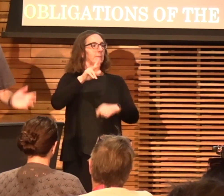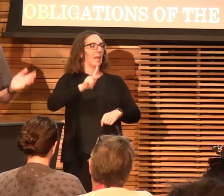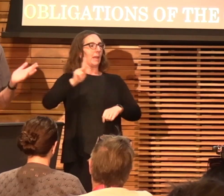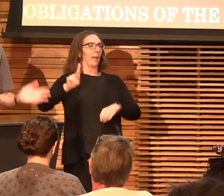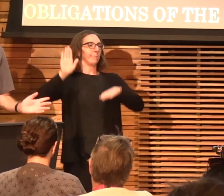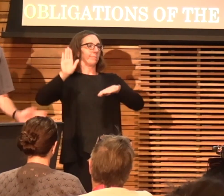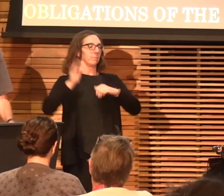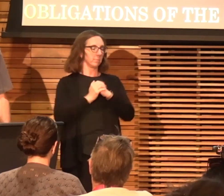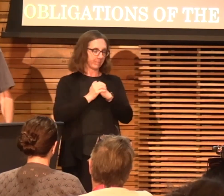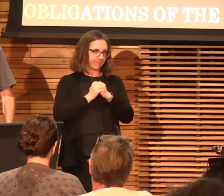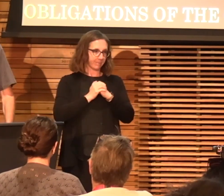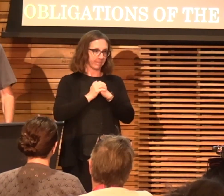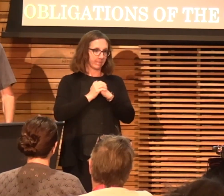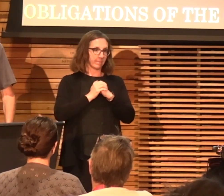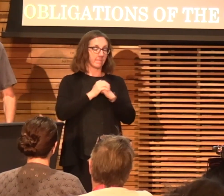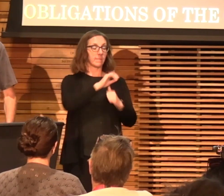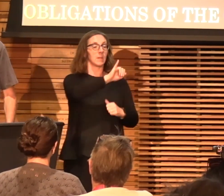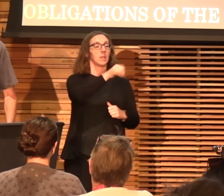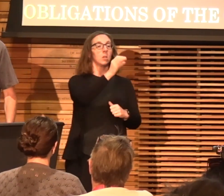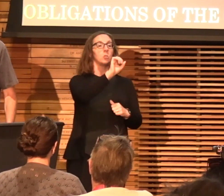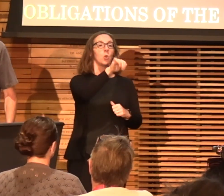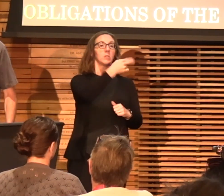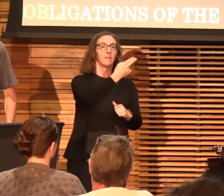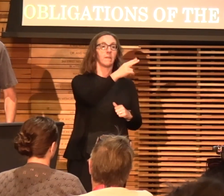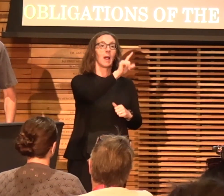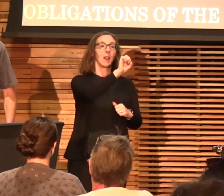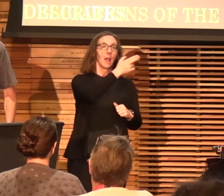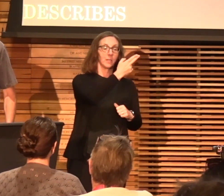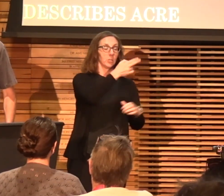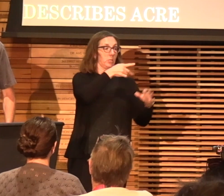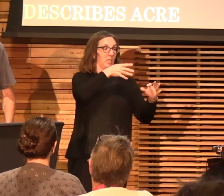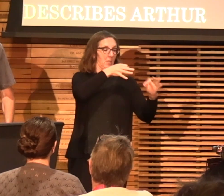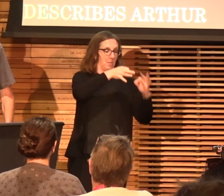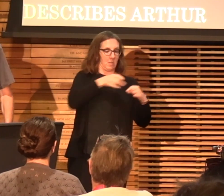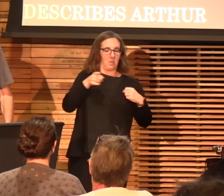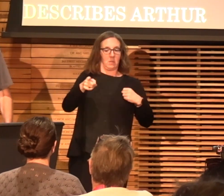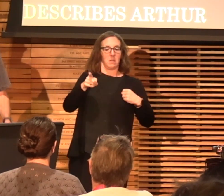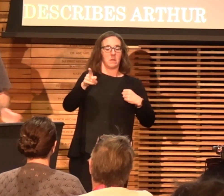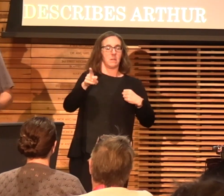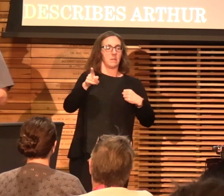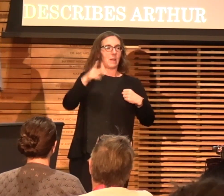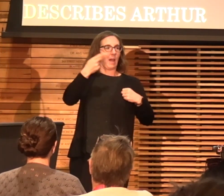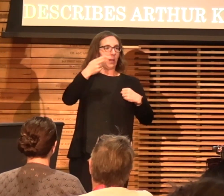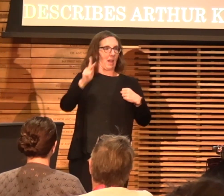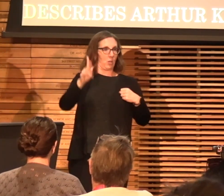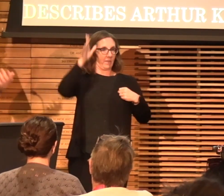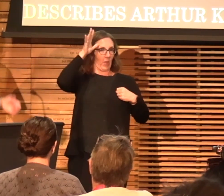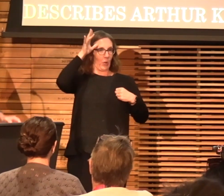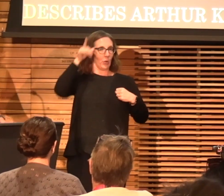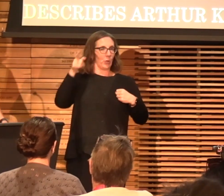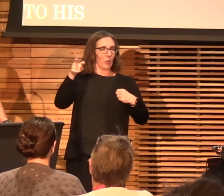Joseph Lash describes Arthur Keller and his relationship to his,